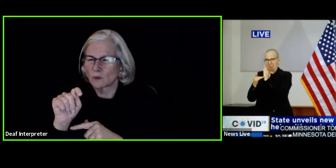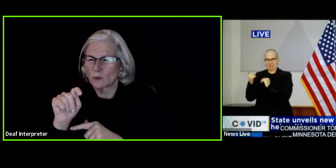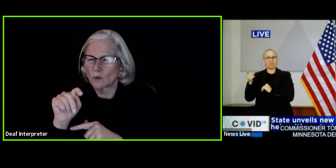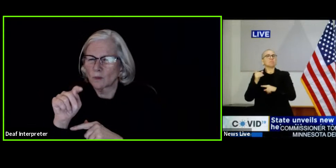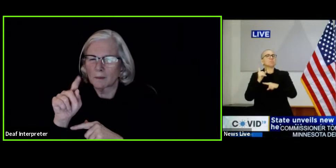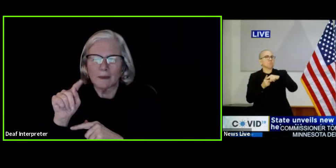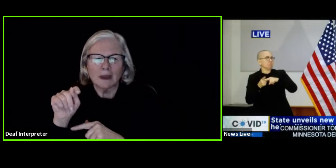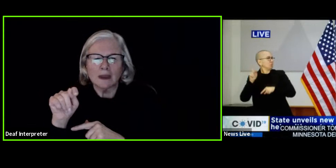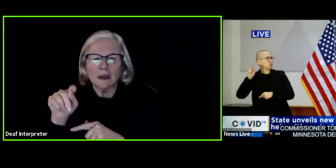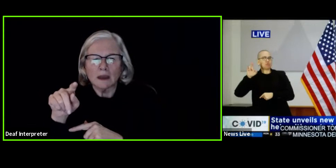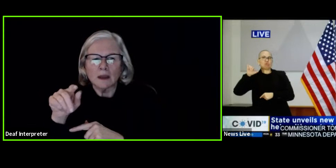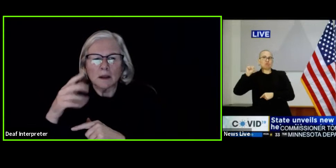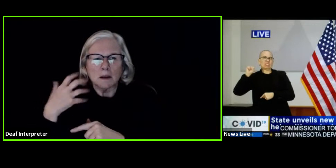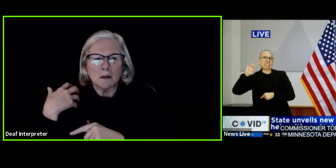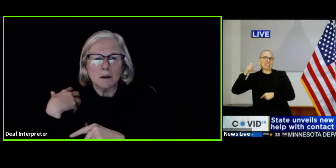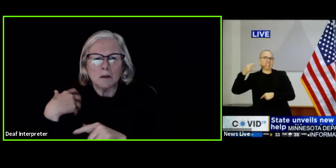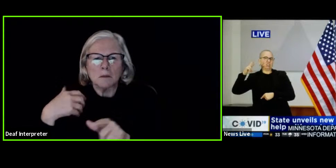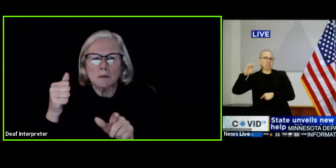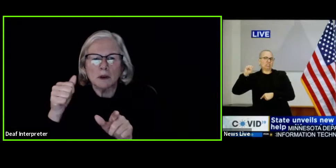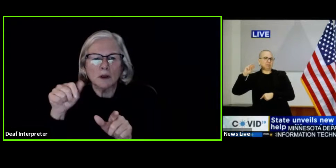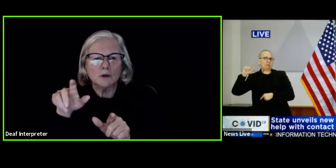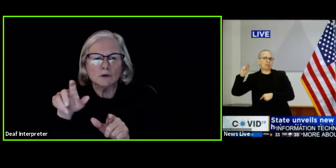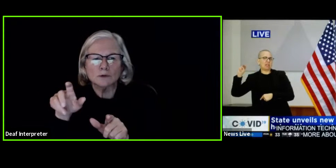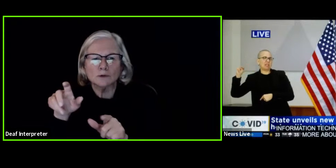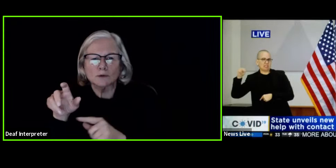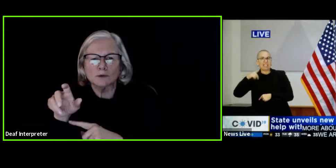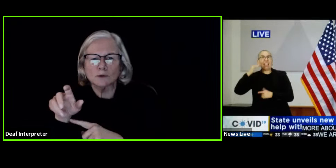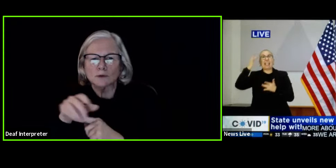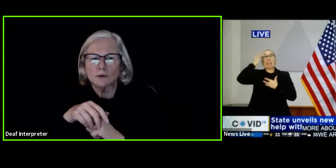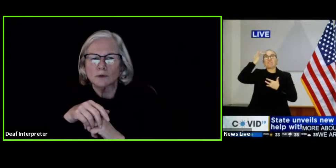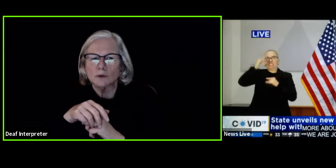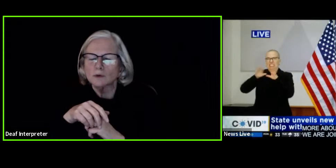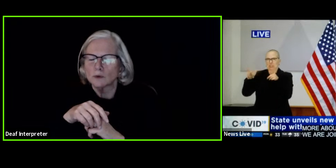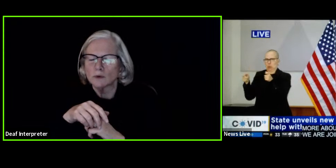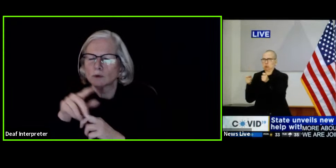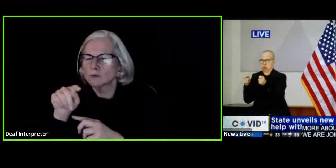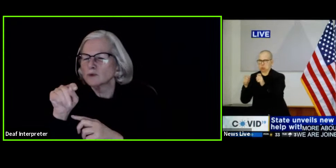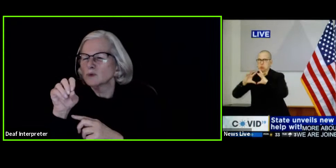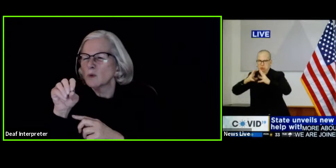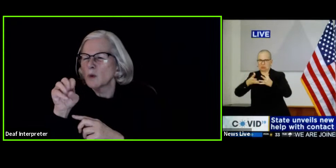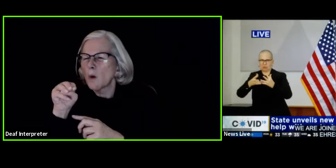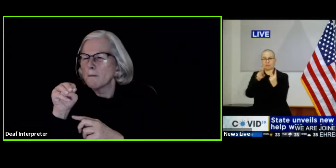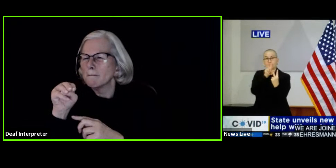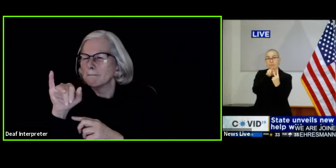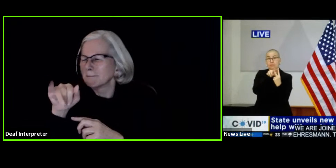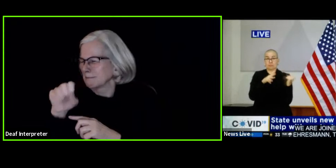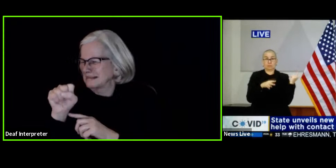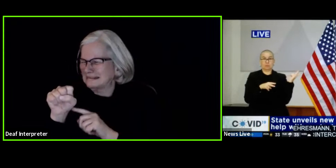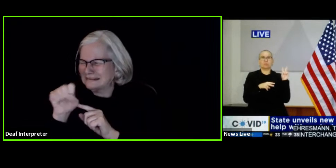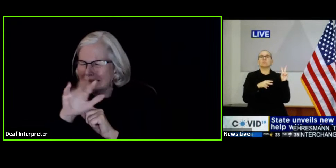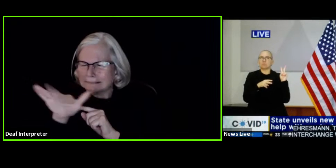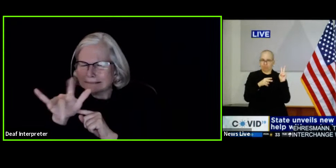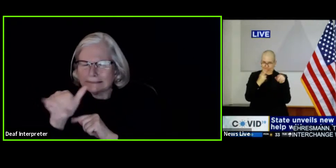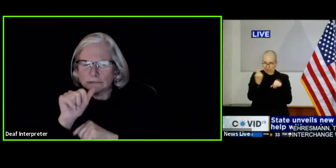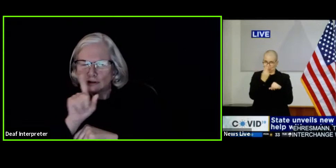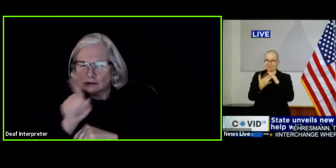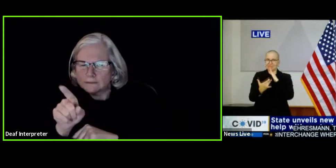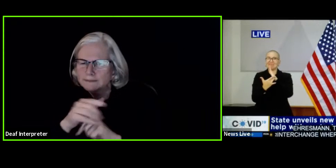OF WHERE WE'RE ABLE TO USE TECHNOLOGY TO FIGHT AGAINST WHAT WE KNOW